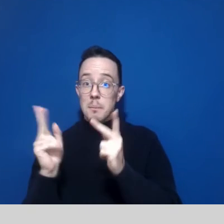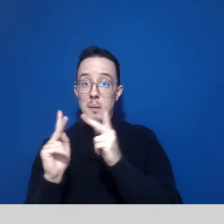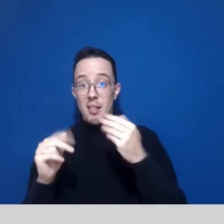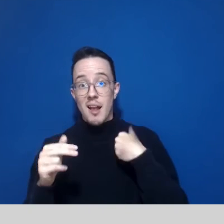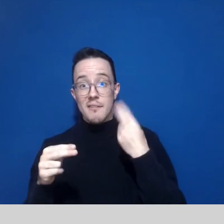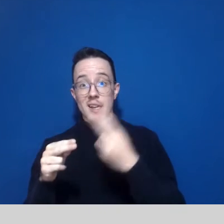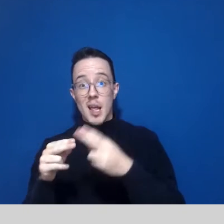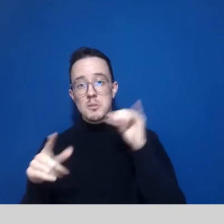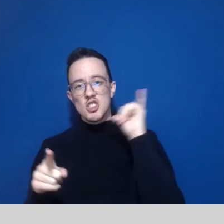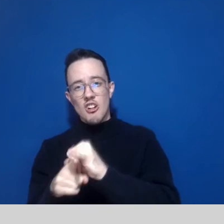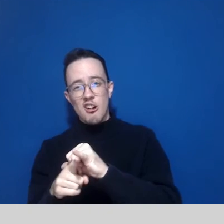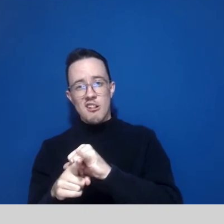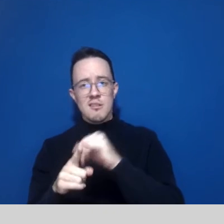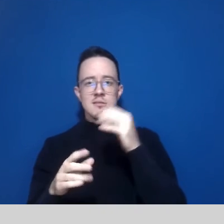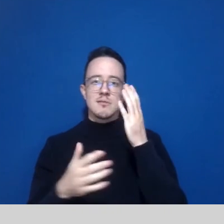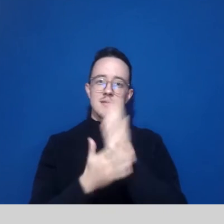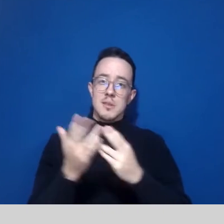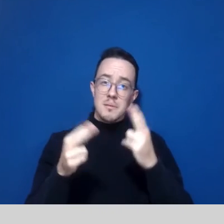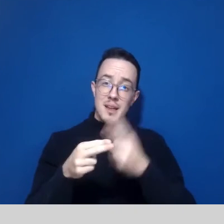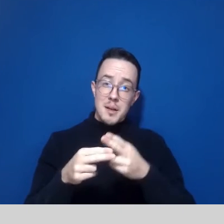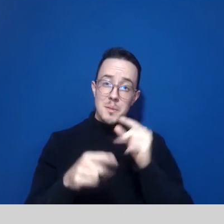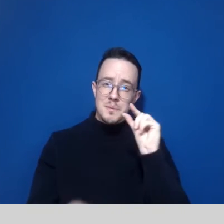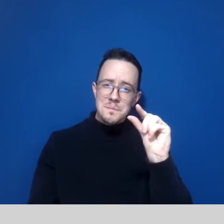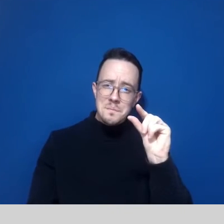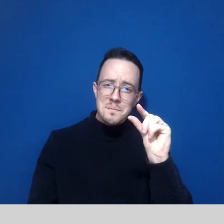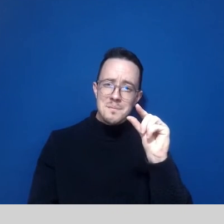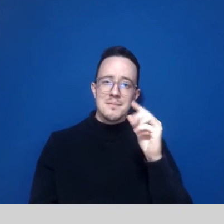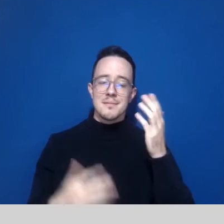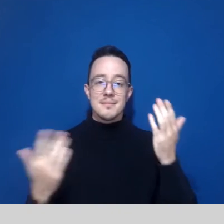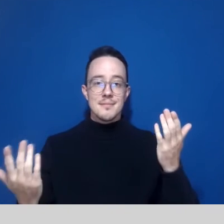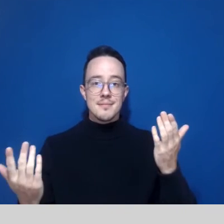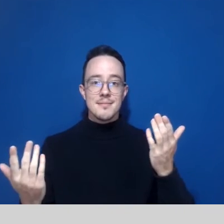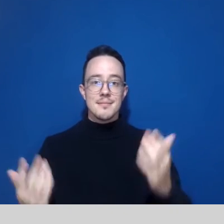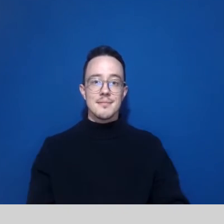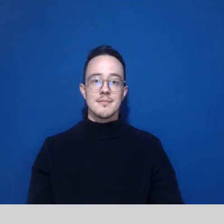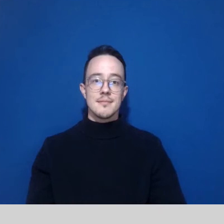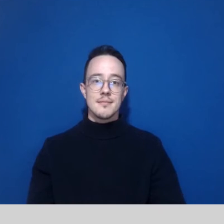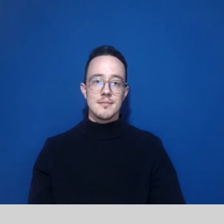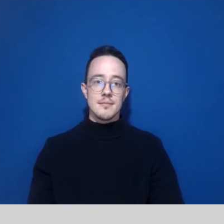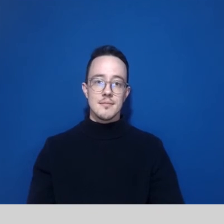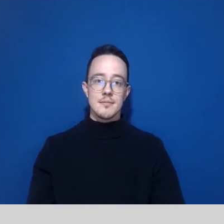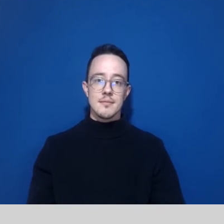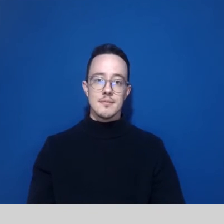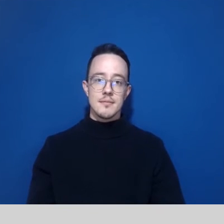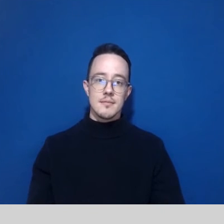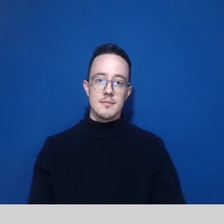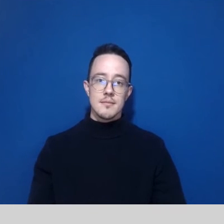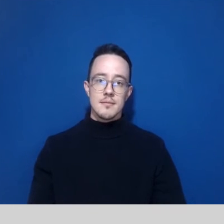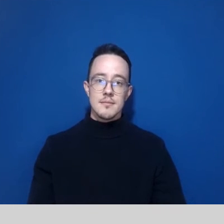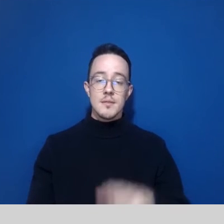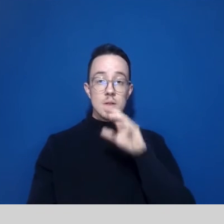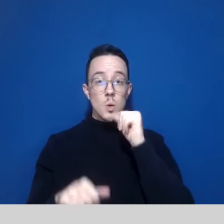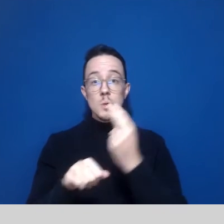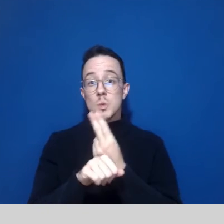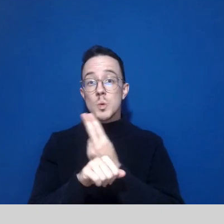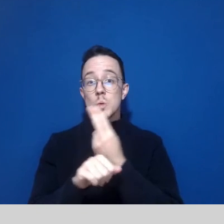So there are people who have really long names, short names. Don't use stop words, if there is a stop word in English,